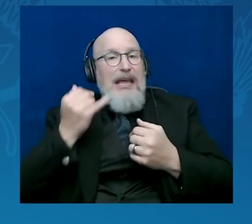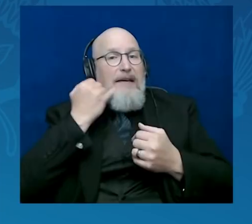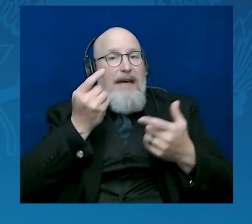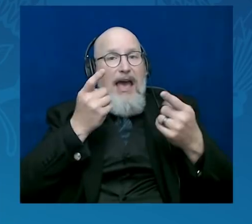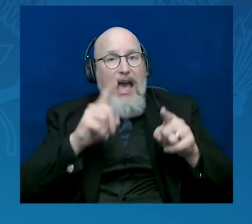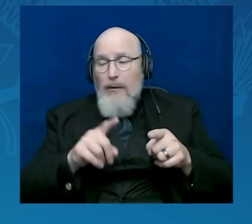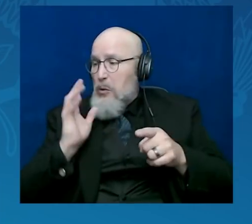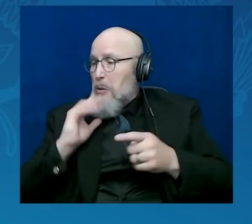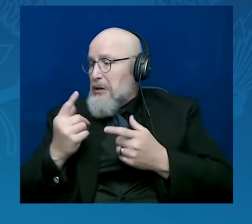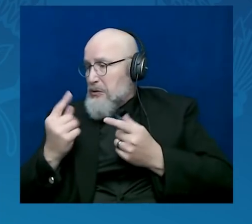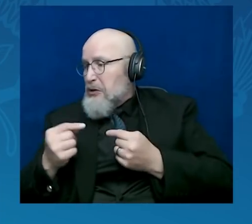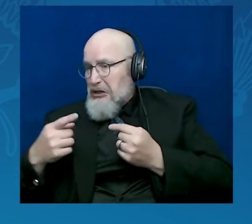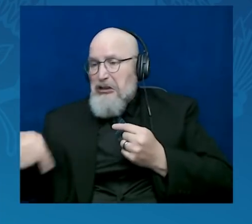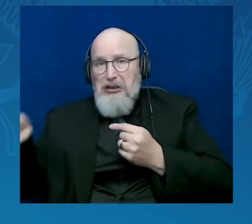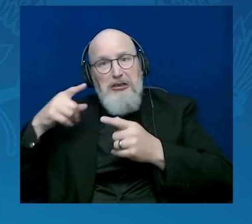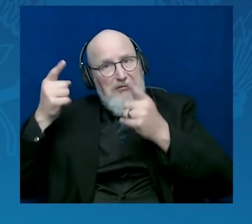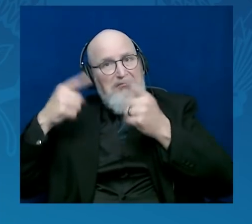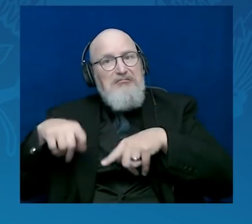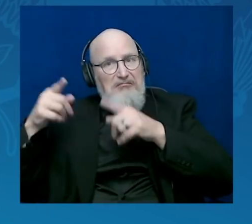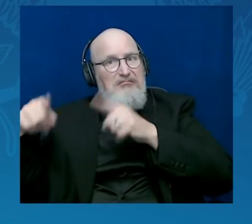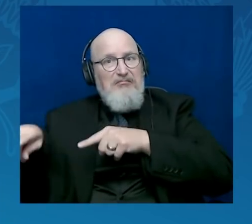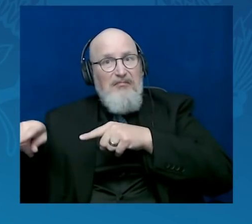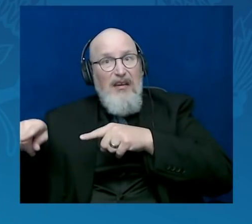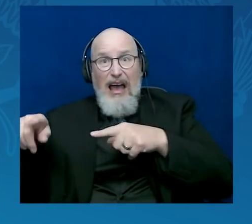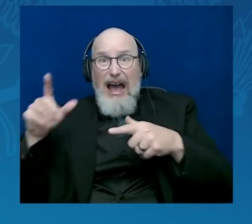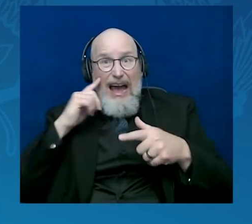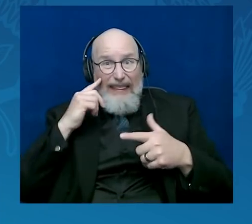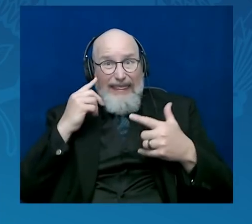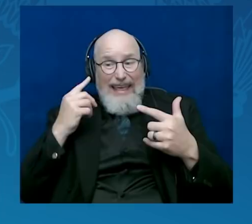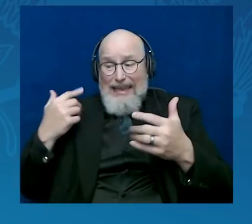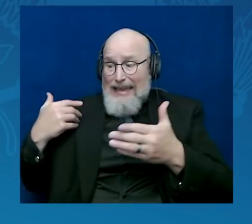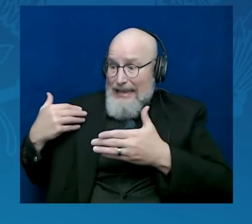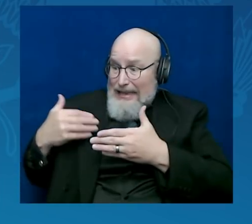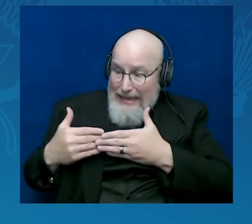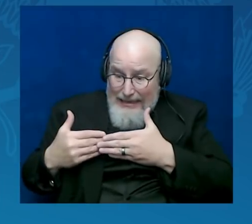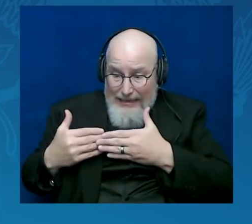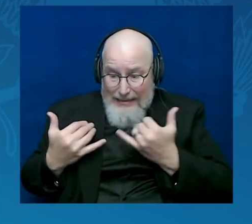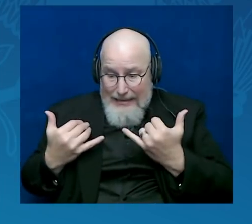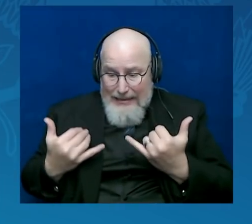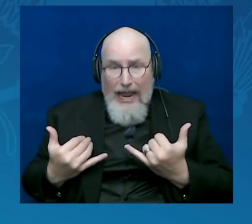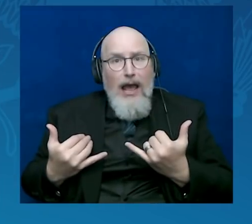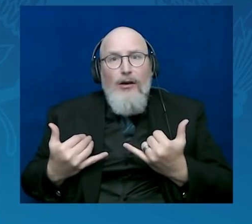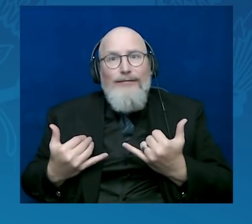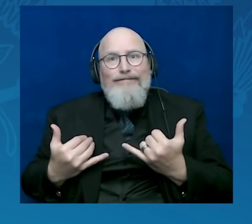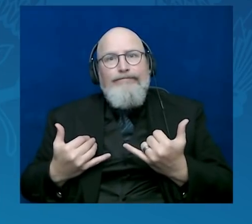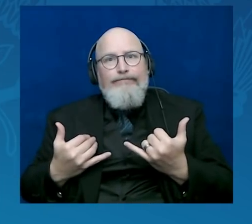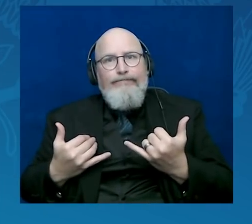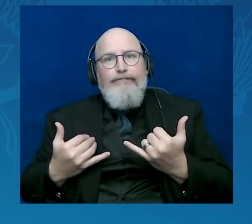a moment we would like to avoid, if it was avoidable,